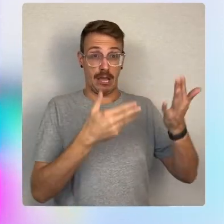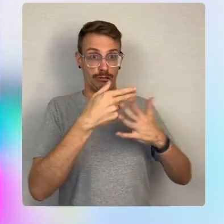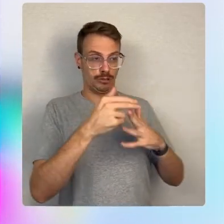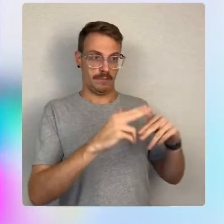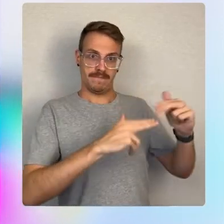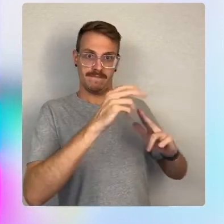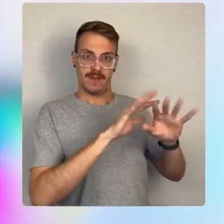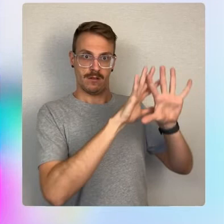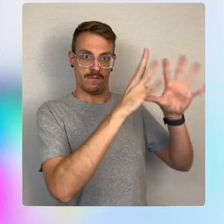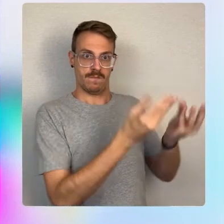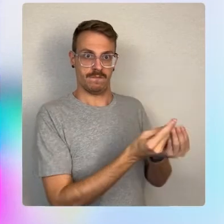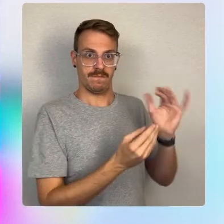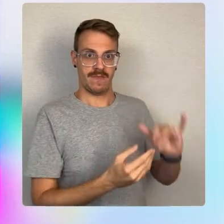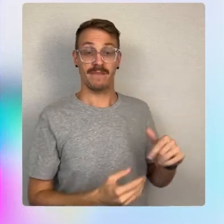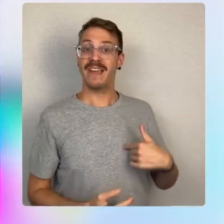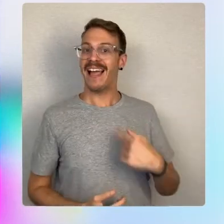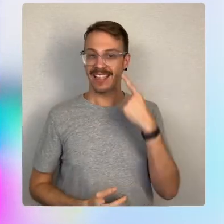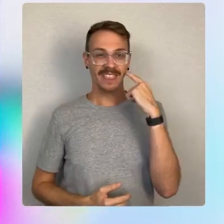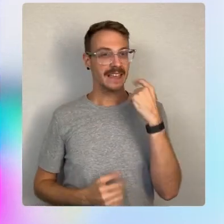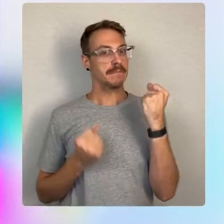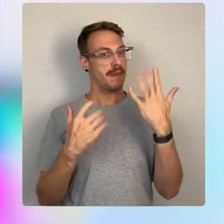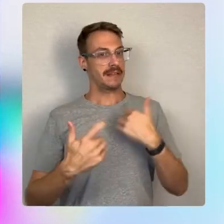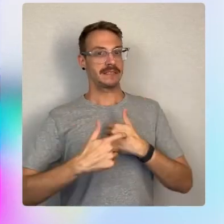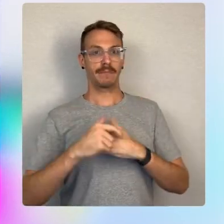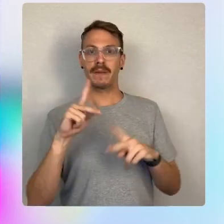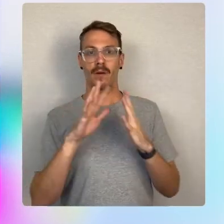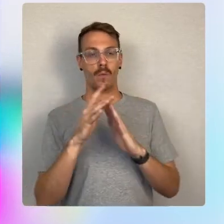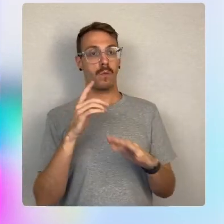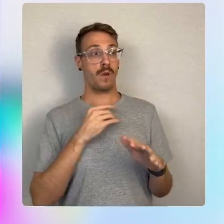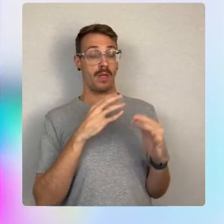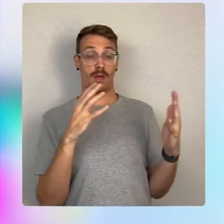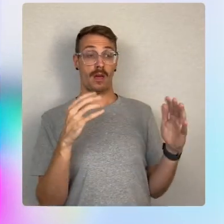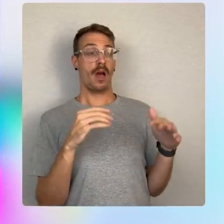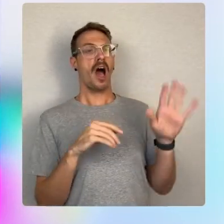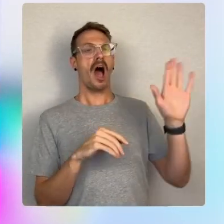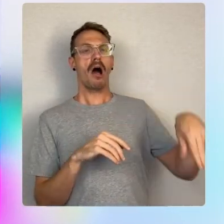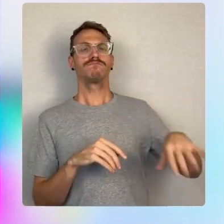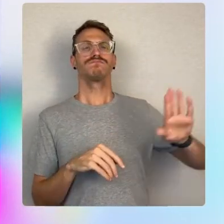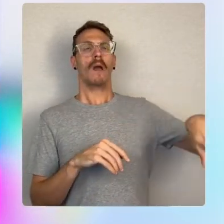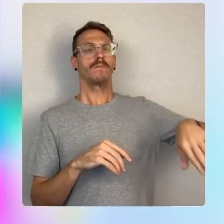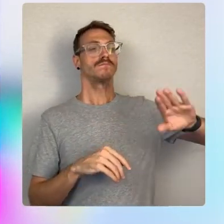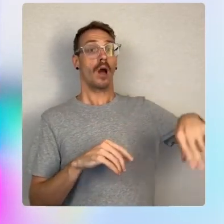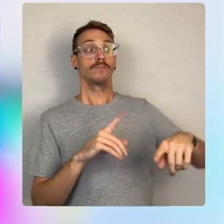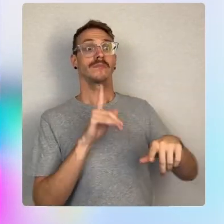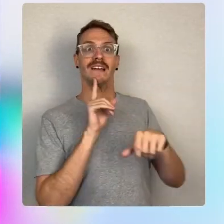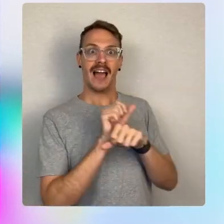I think often people will underestimate how complex of a task it is to technically develop